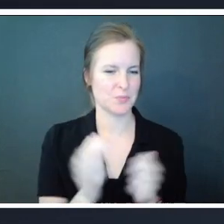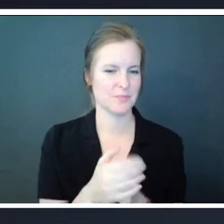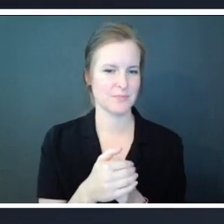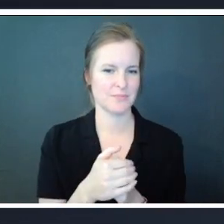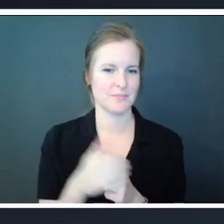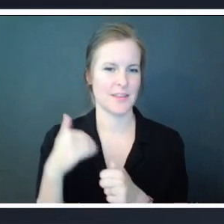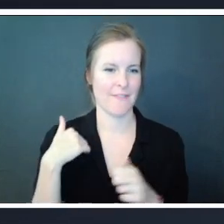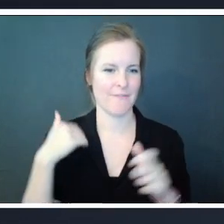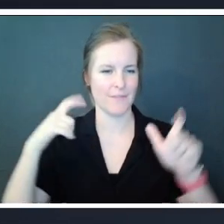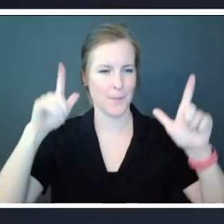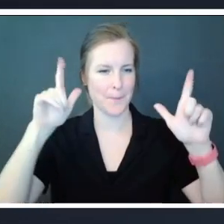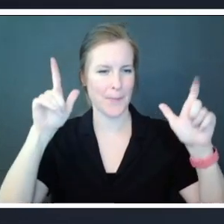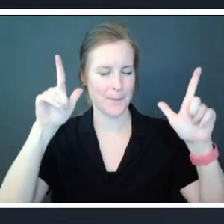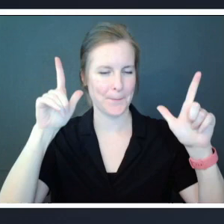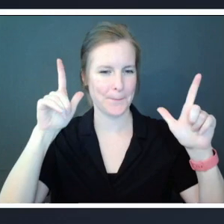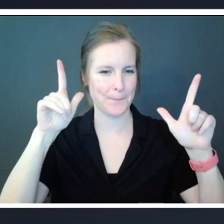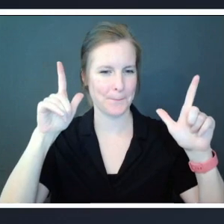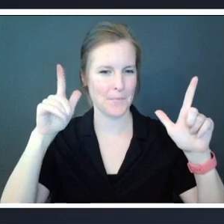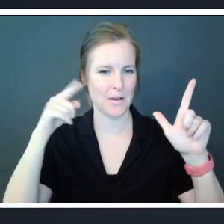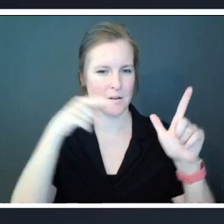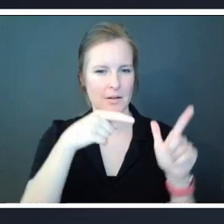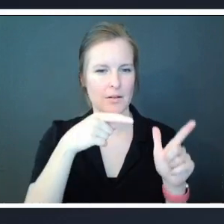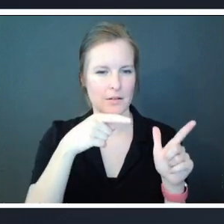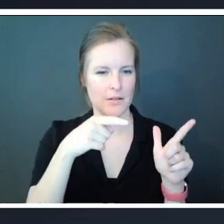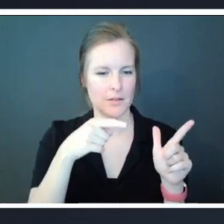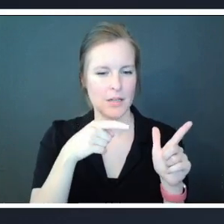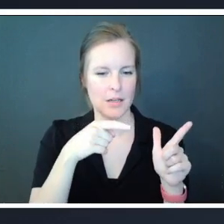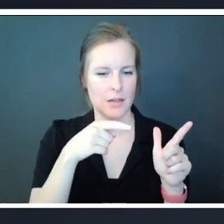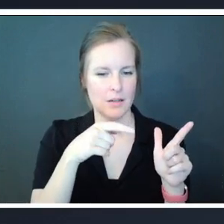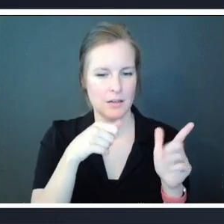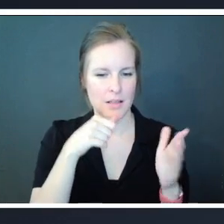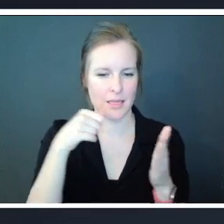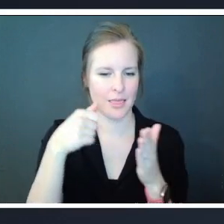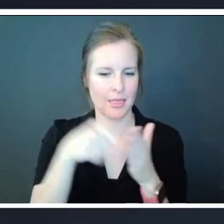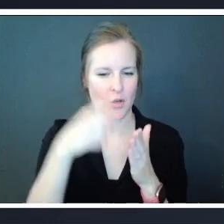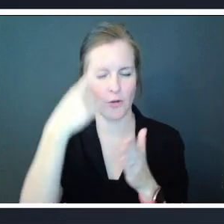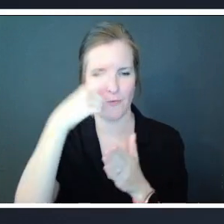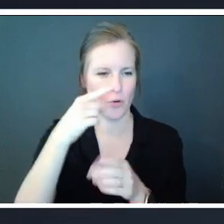a letter to the Guardian. This is available on our website and you can send that home with the